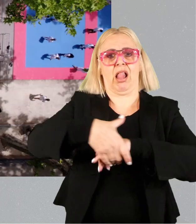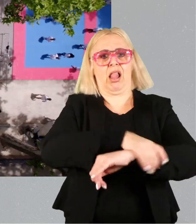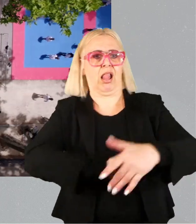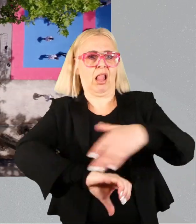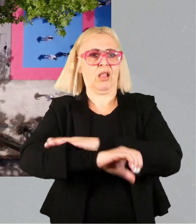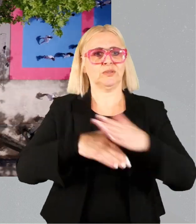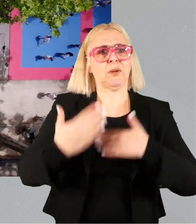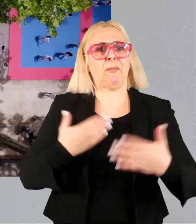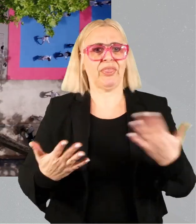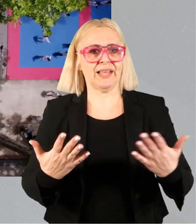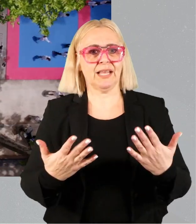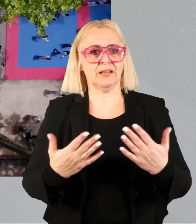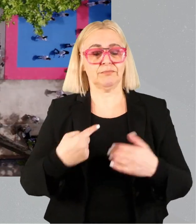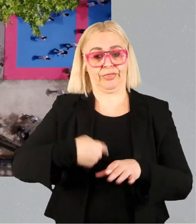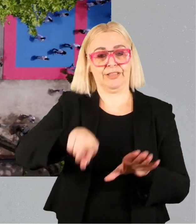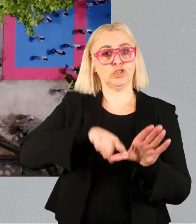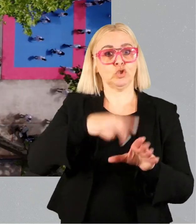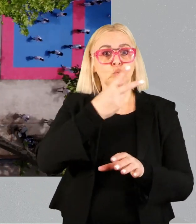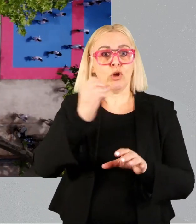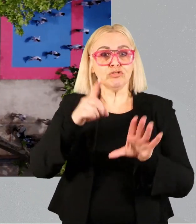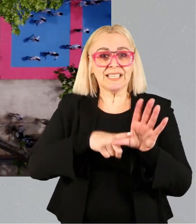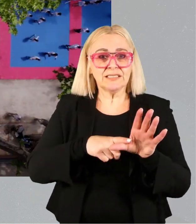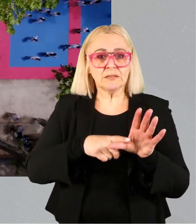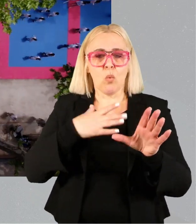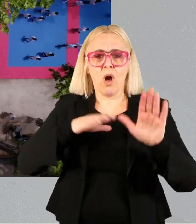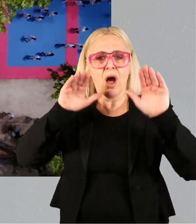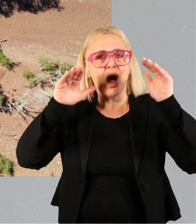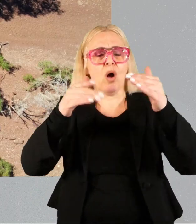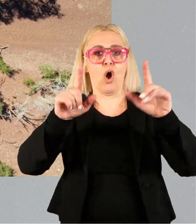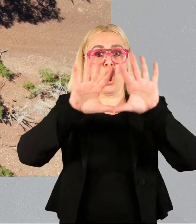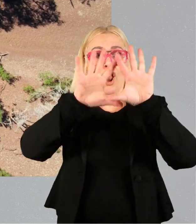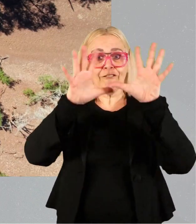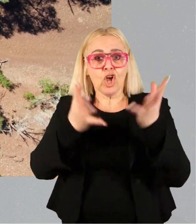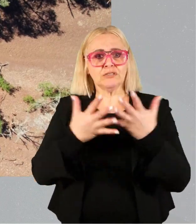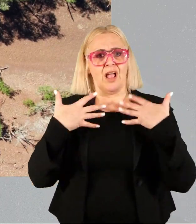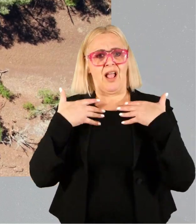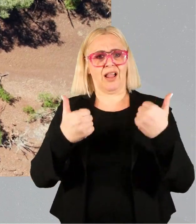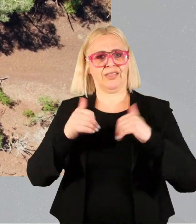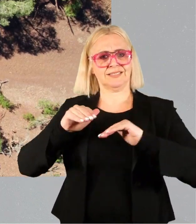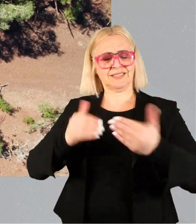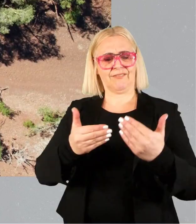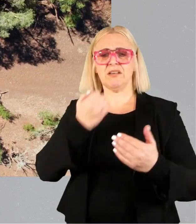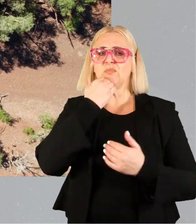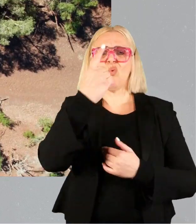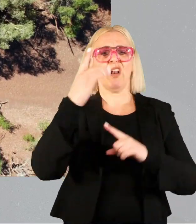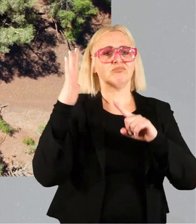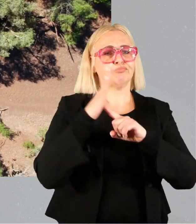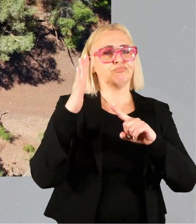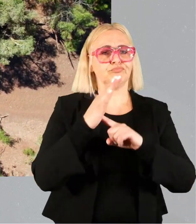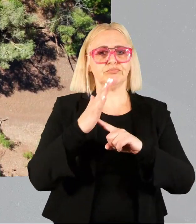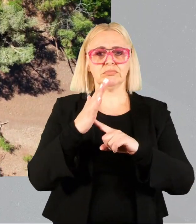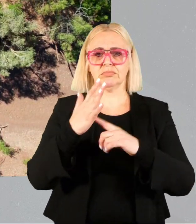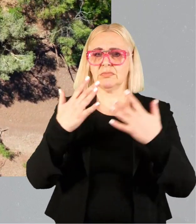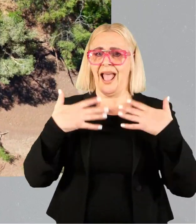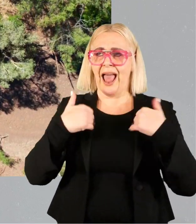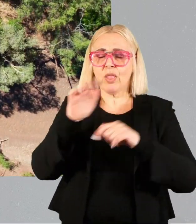In this, our 200th year, we draw attention to Universal Health Coverage as a critical issue impacting health globally.